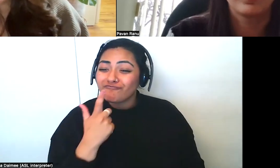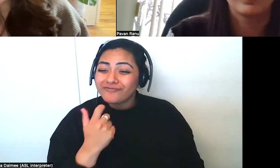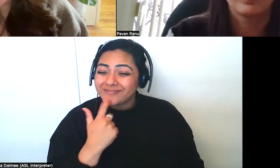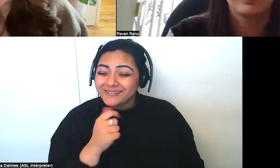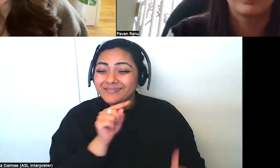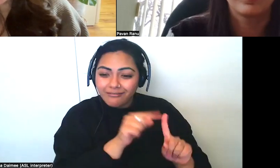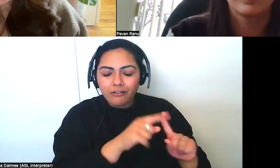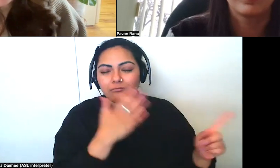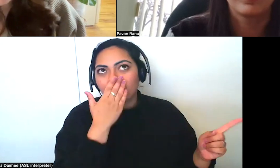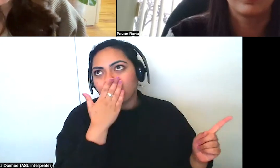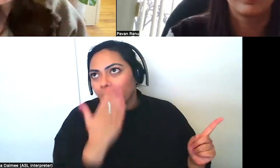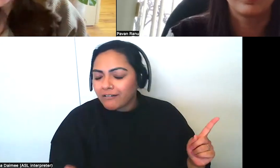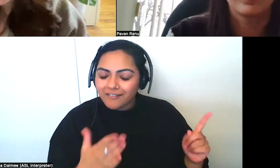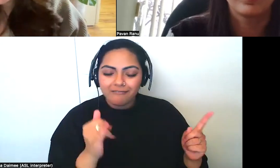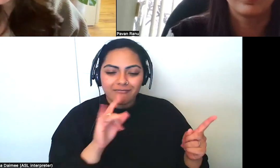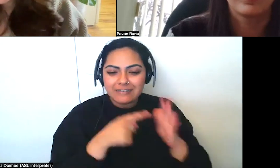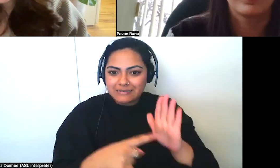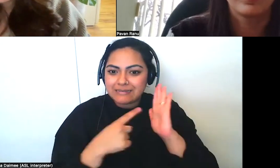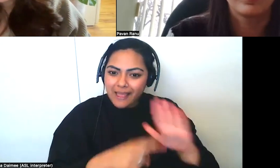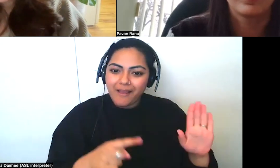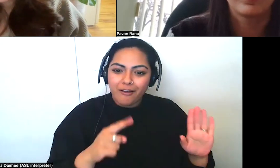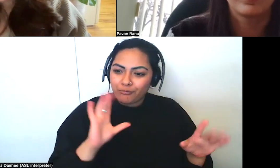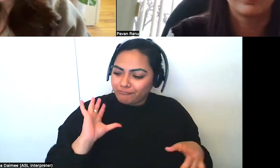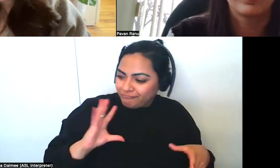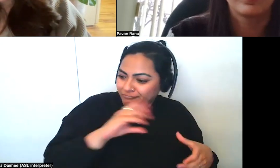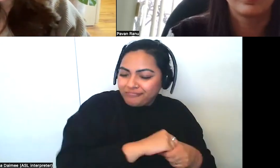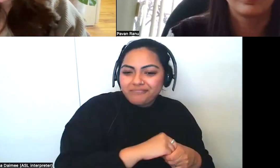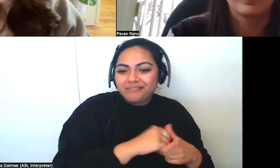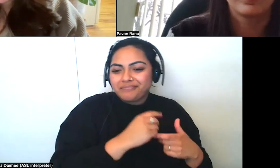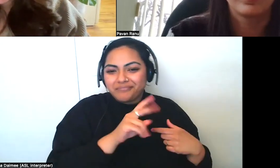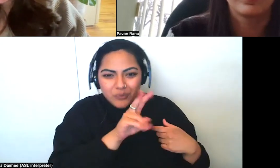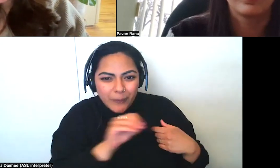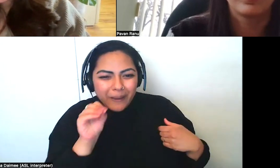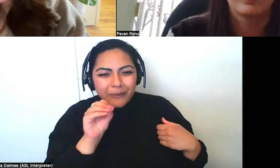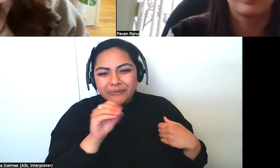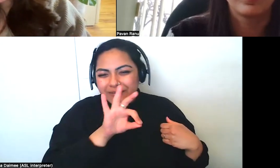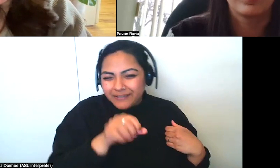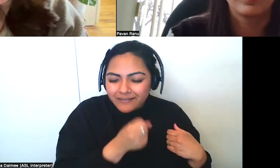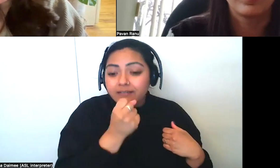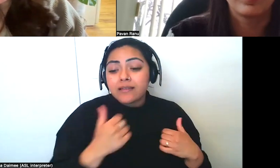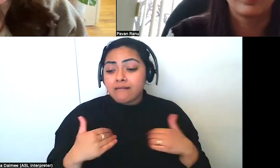And I'm curious to see if we see that in some of the young adult fiction, new adult,